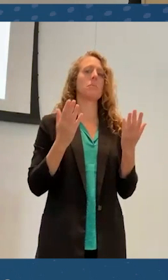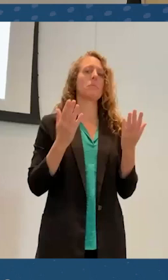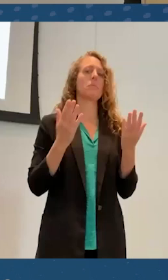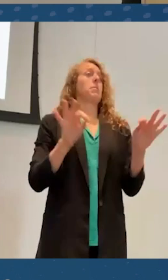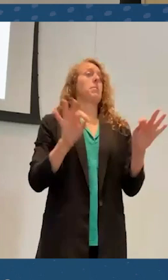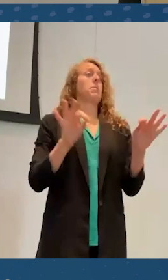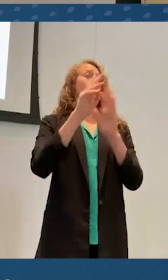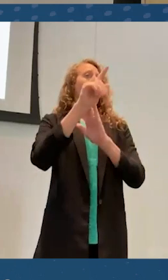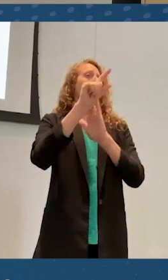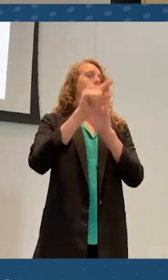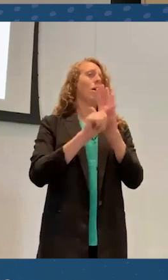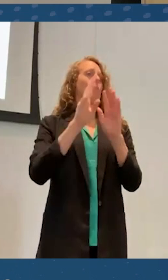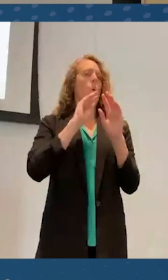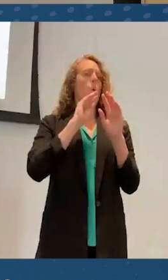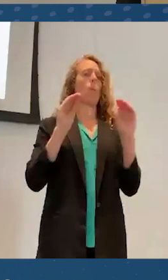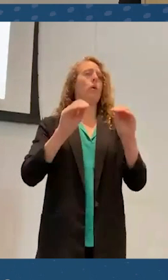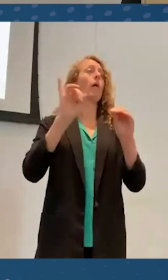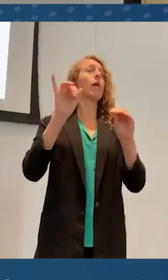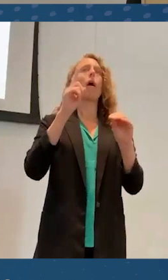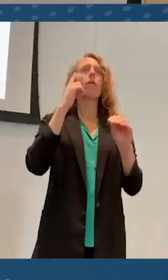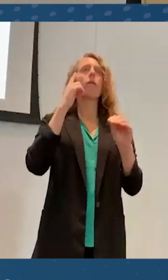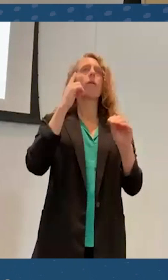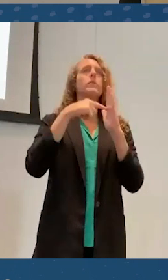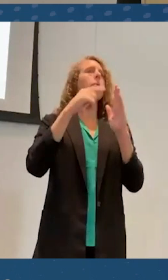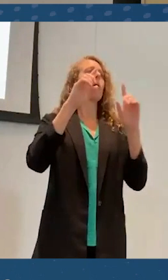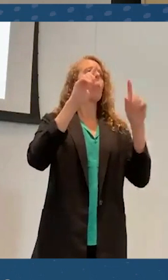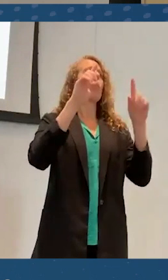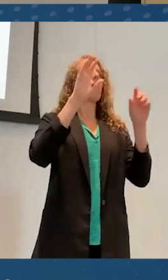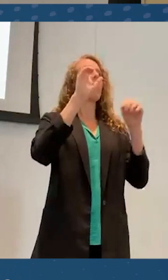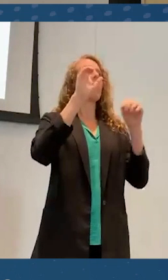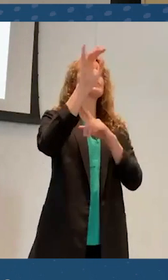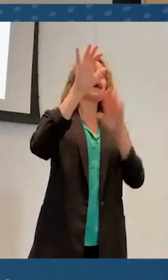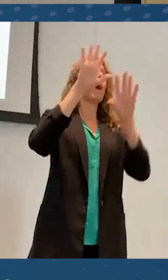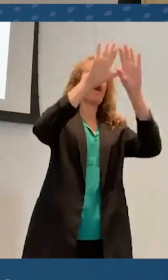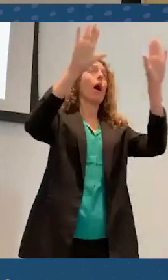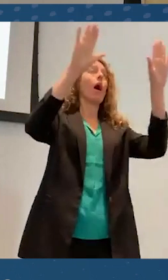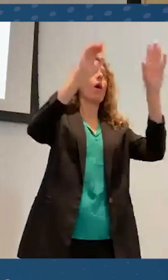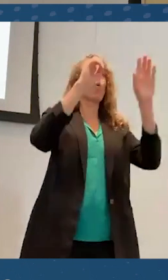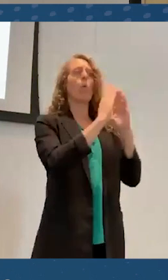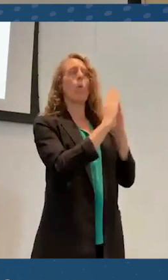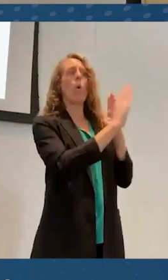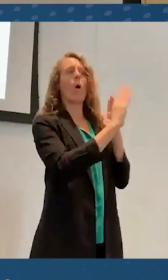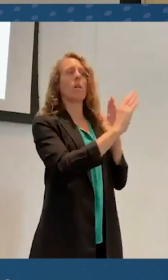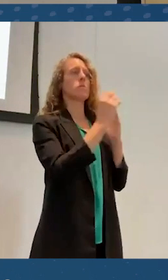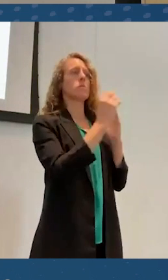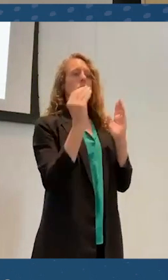such as the sky or blank walls. And in the rare events where we anticipate